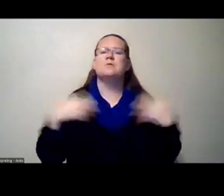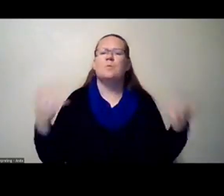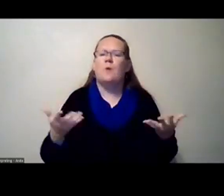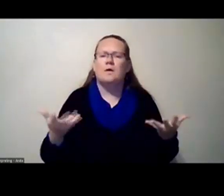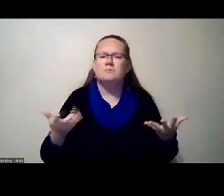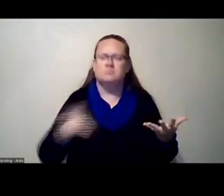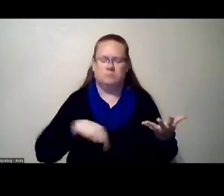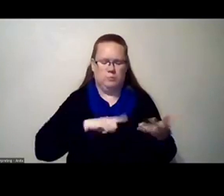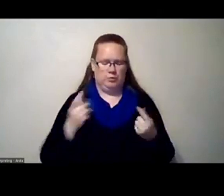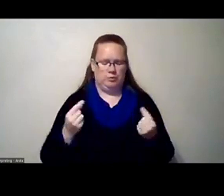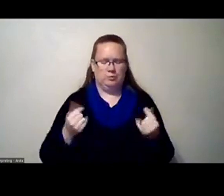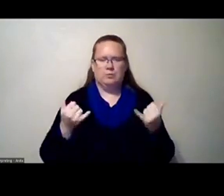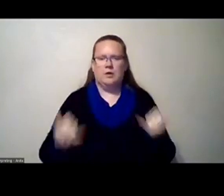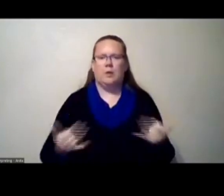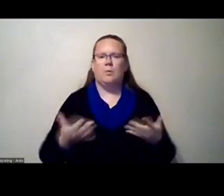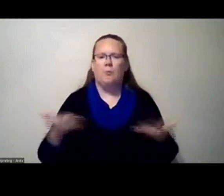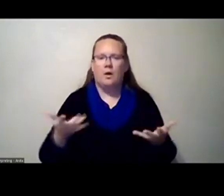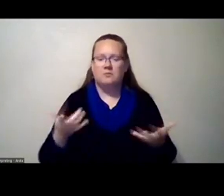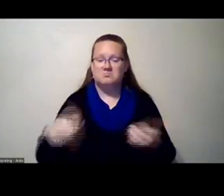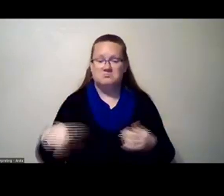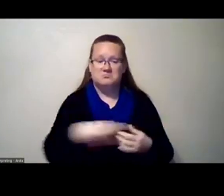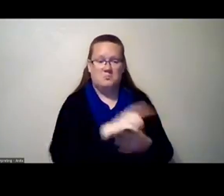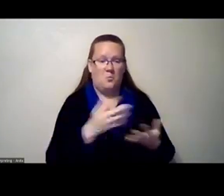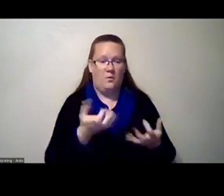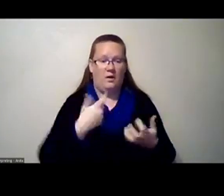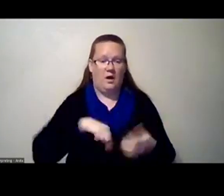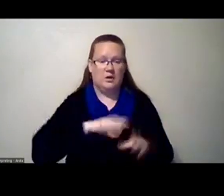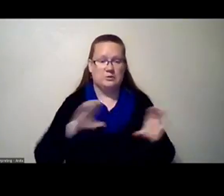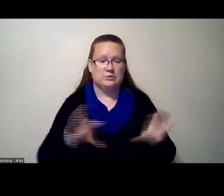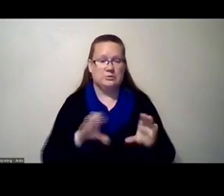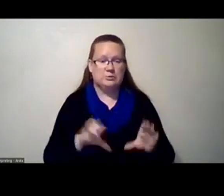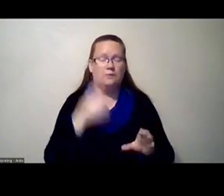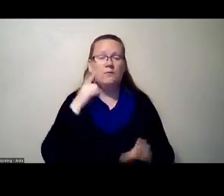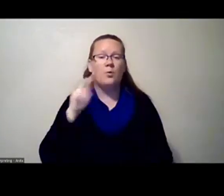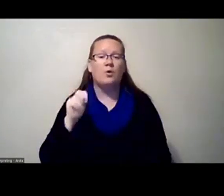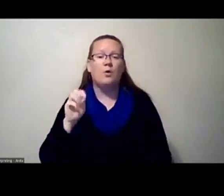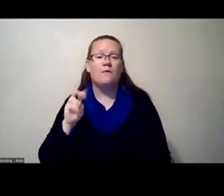What do they want us to do them for for November? Well,